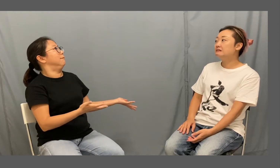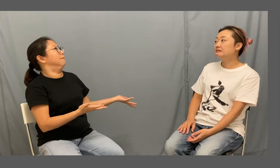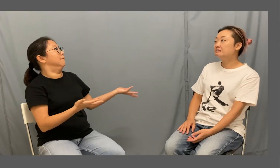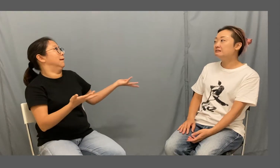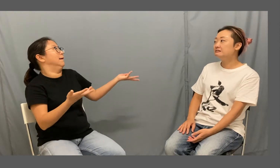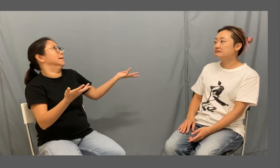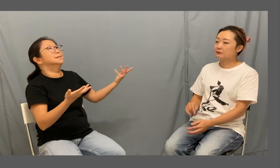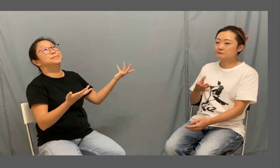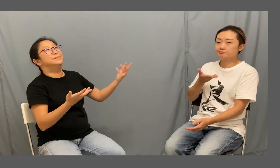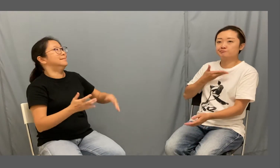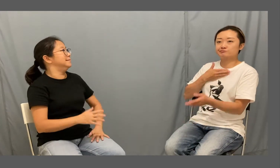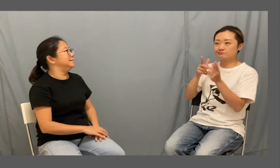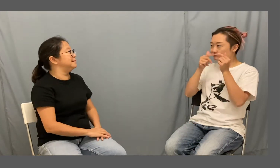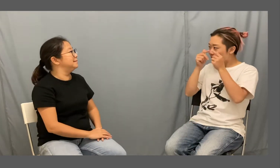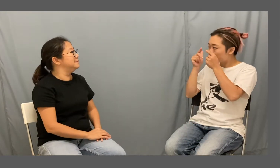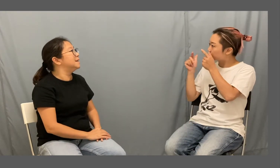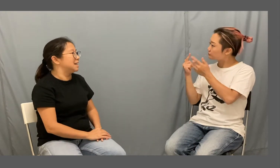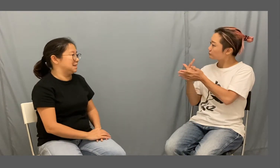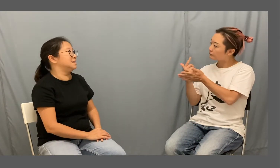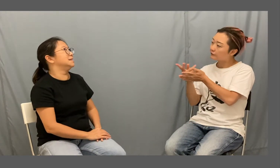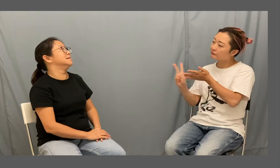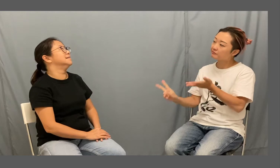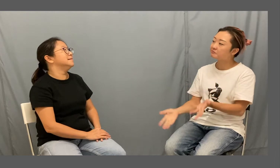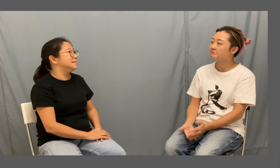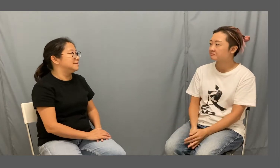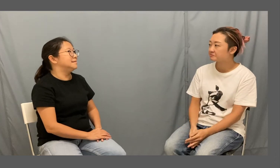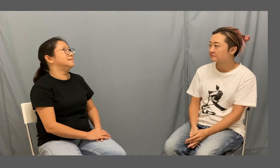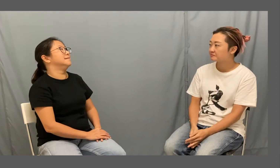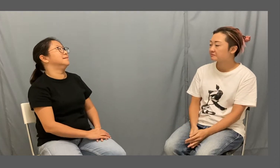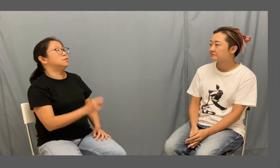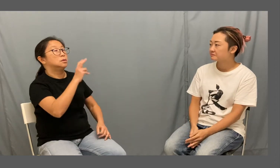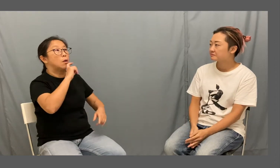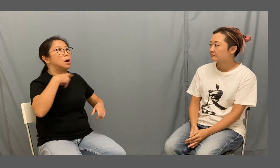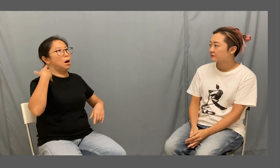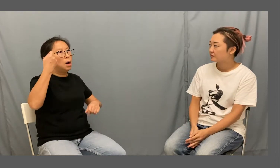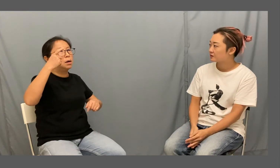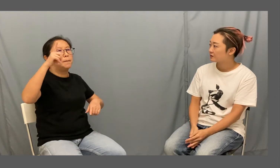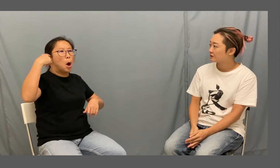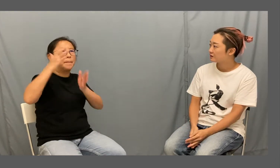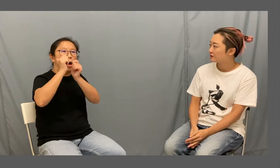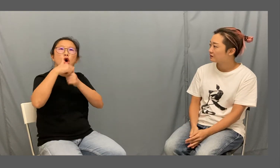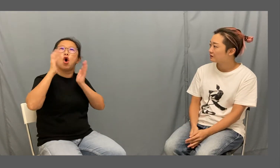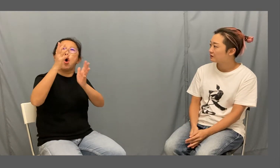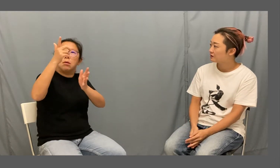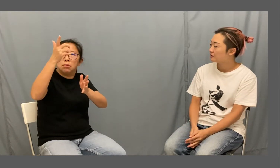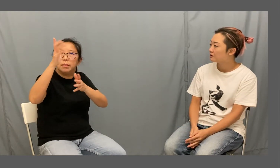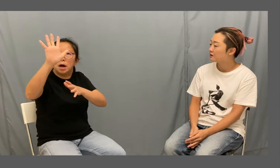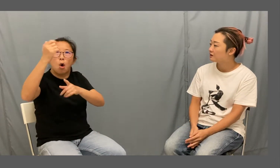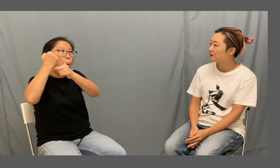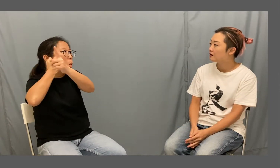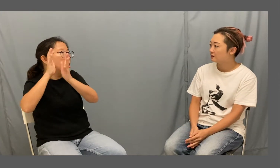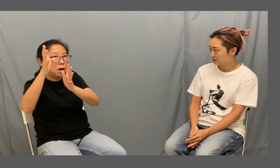Cat: Just keep learning through engagement Lisa: I used to learn my ASL from older Deaf signers